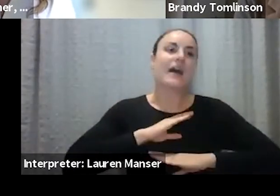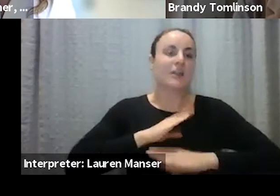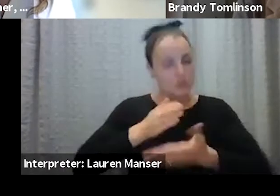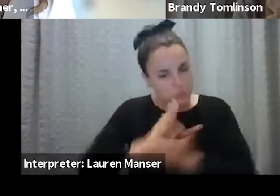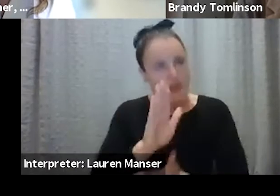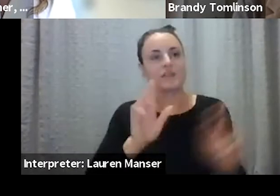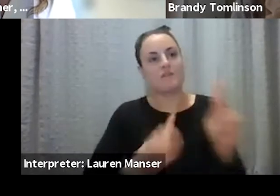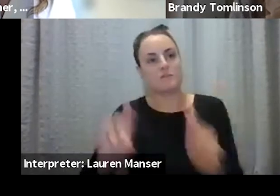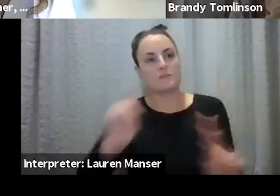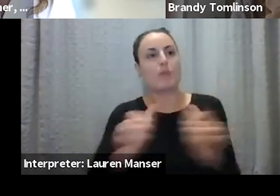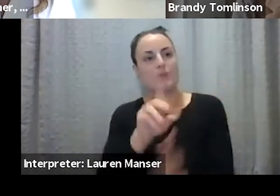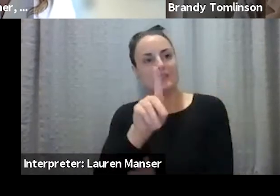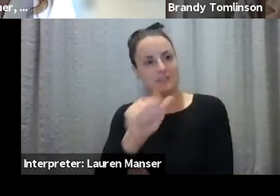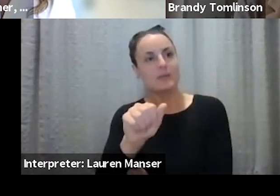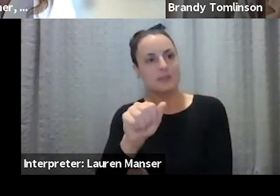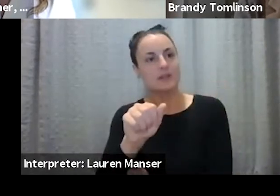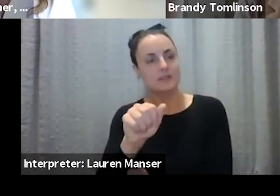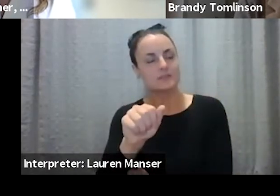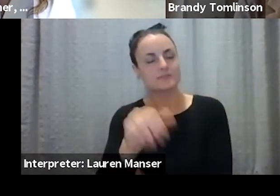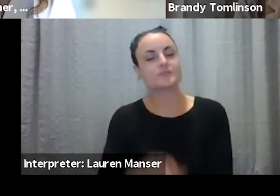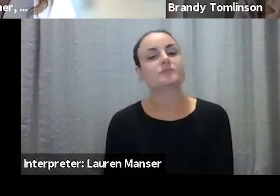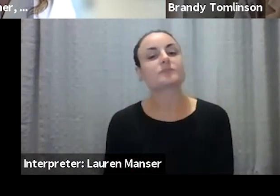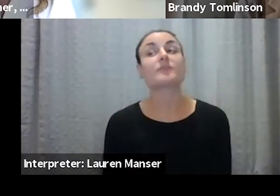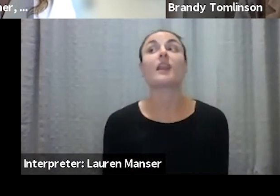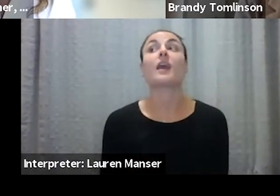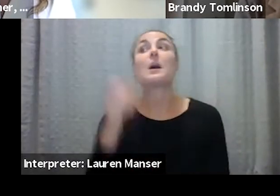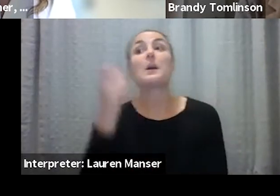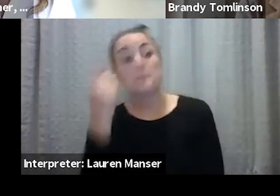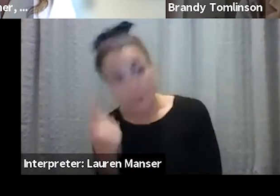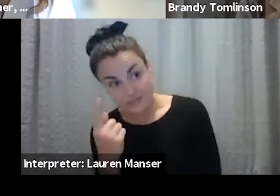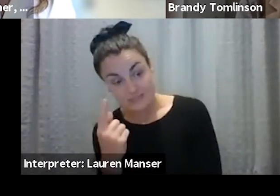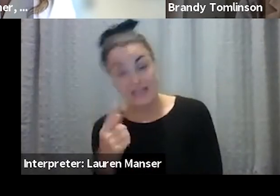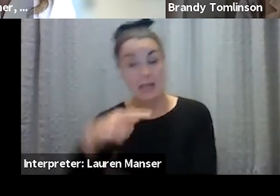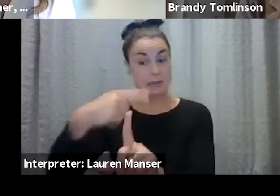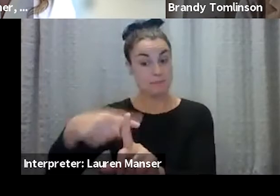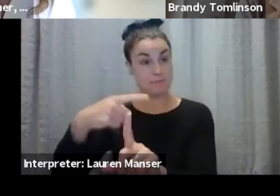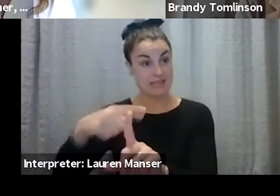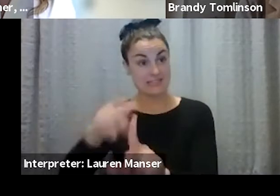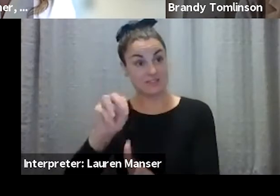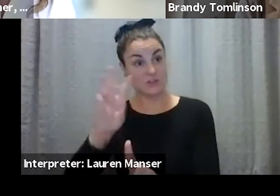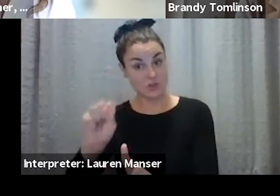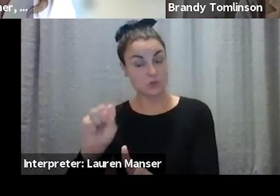But on a positive is that of note, there's a lot of progress that can be made, that's being made, thanks to the work and advocacy